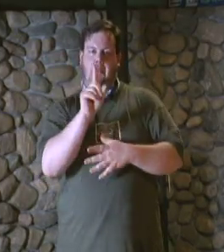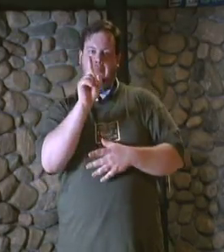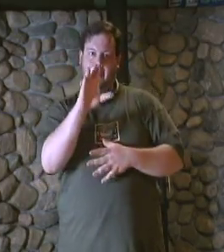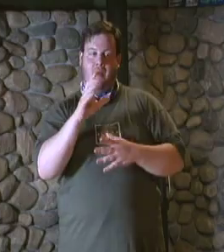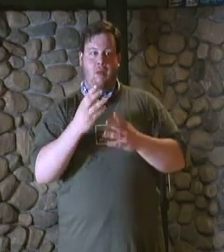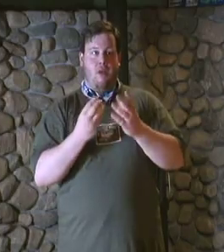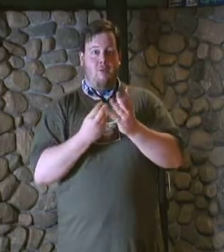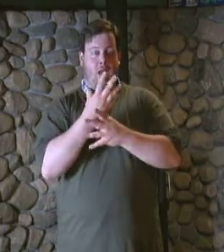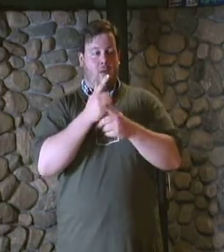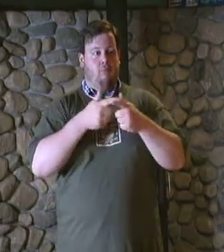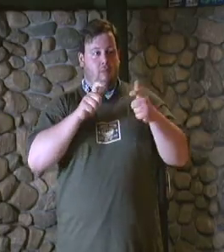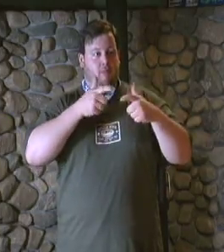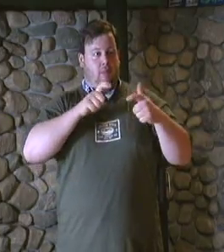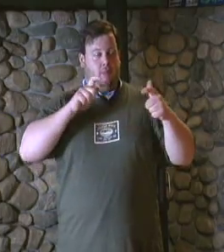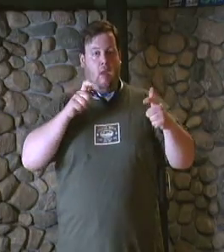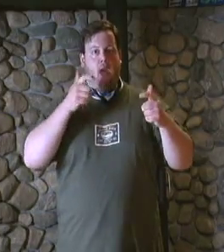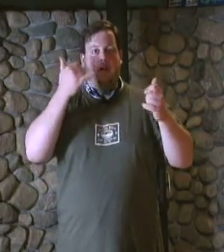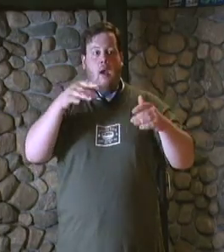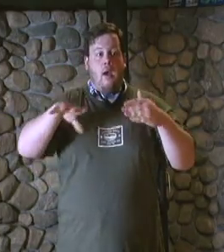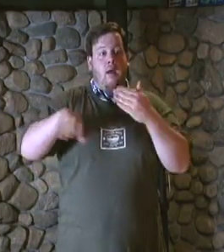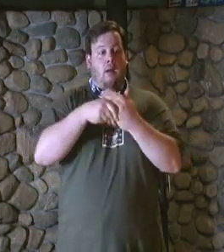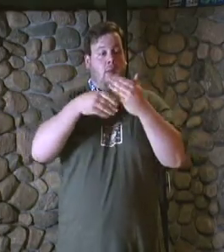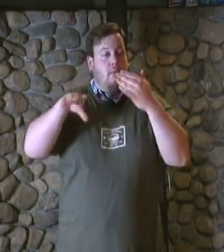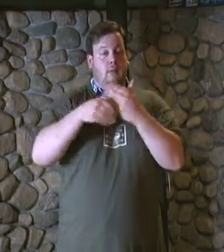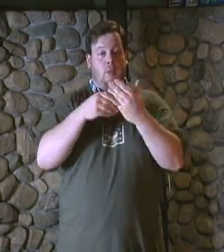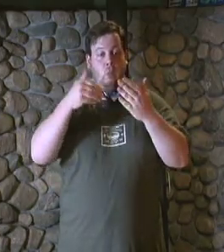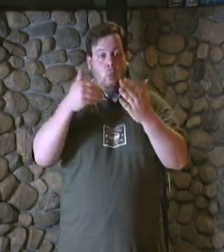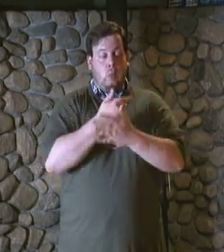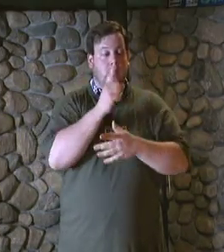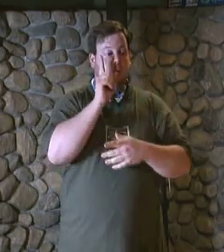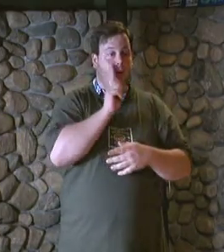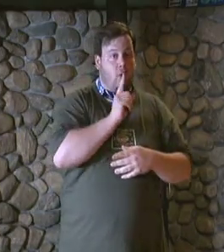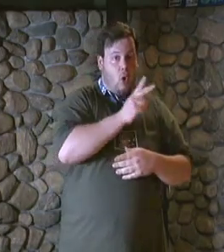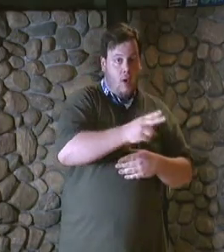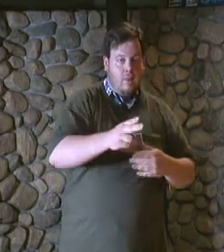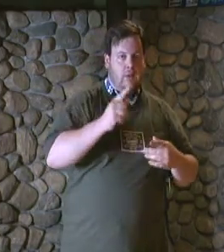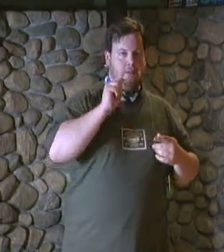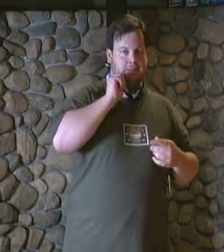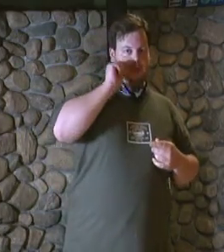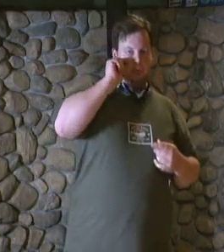That meant the capacity of the camp grew by almost a hundred.